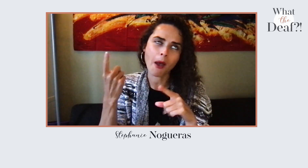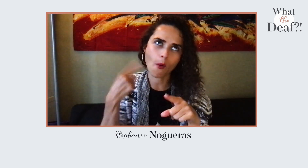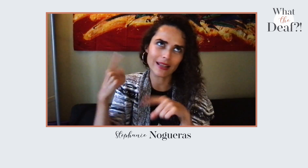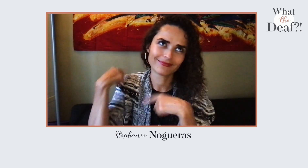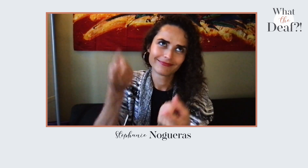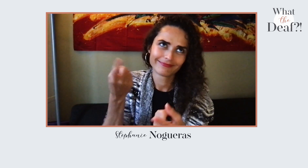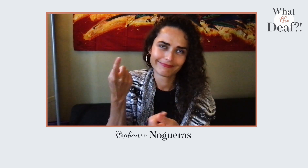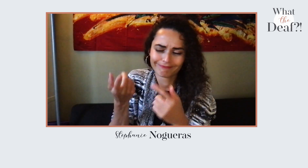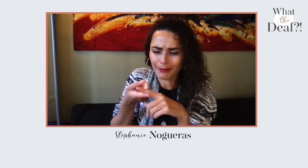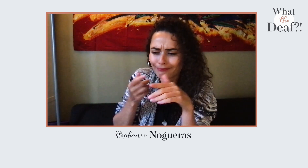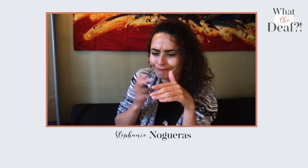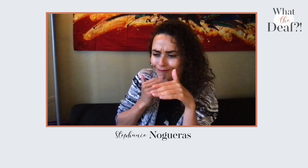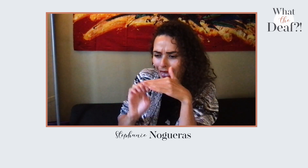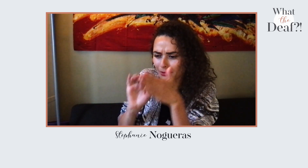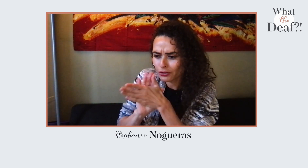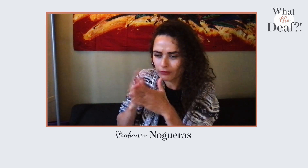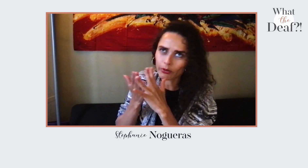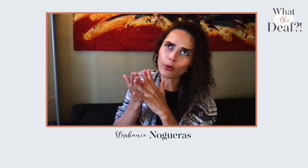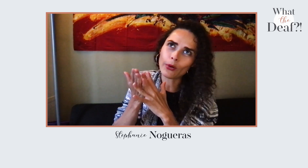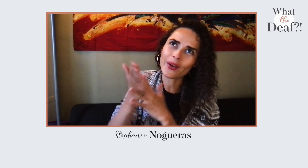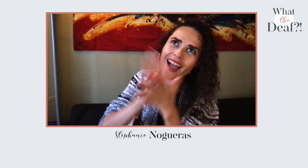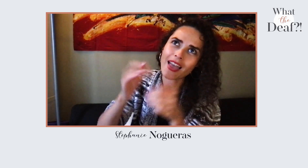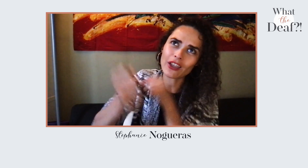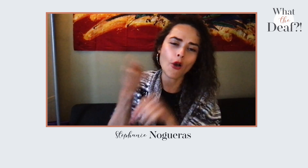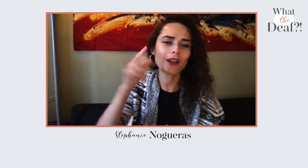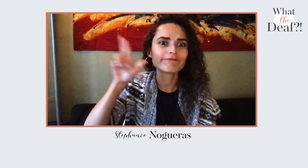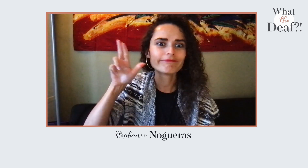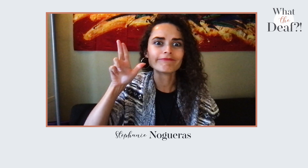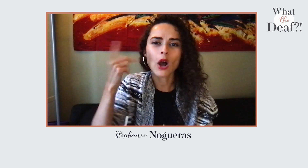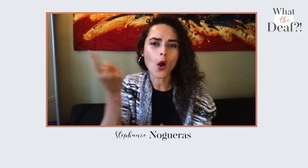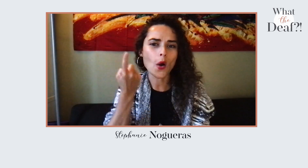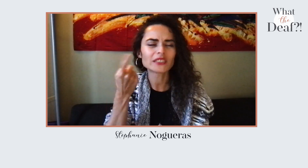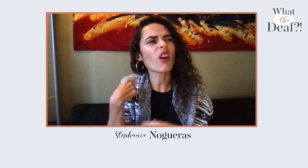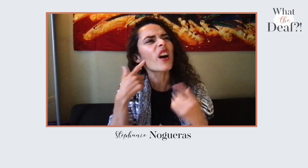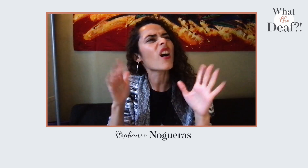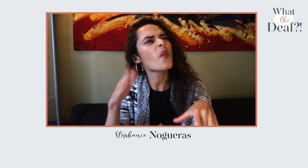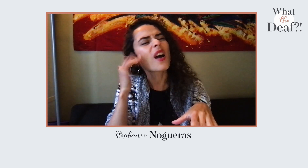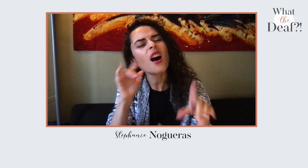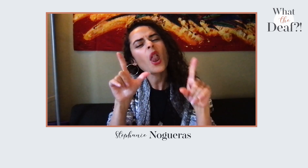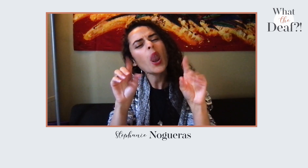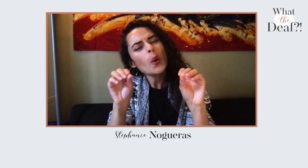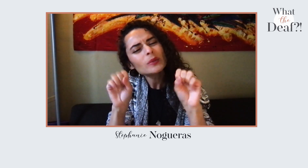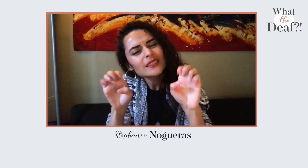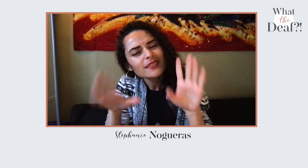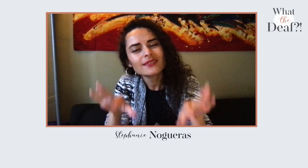for as long as I can remember, honestly, from elementary school all the way through high school. It was something that was really extremely diligent,